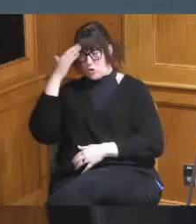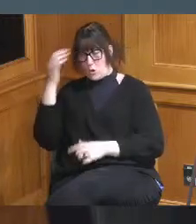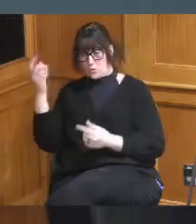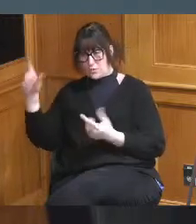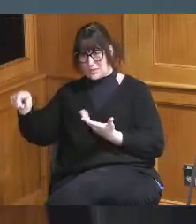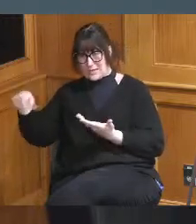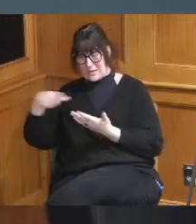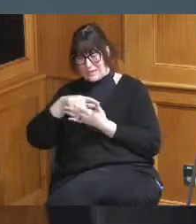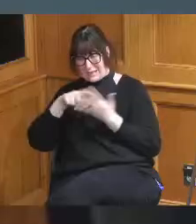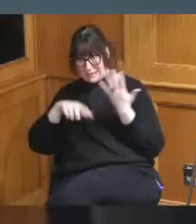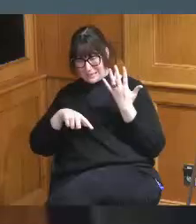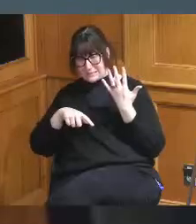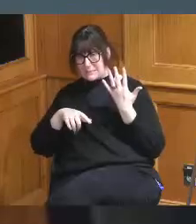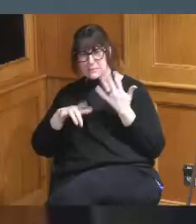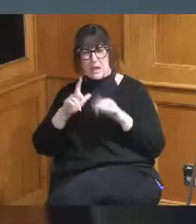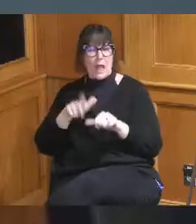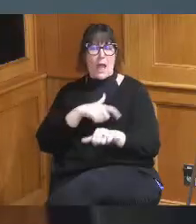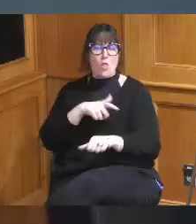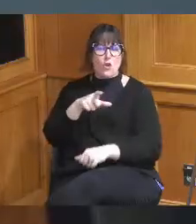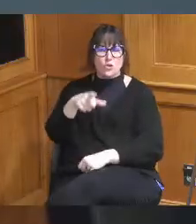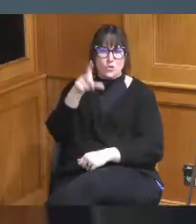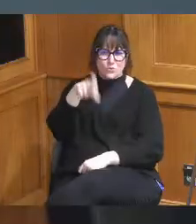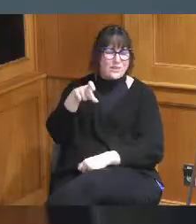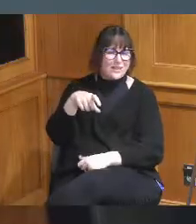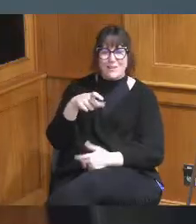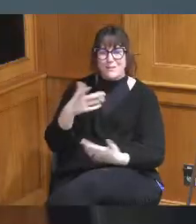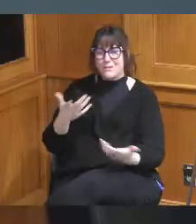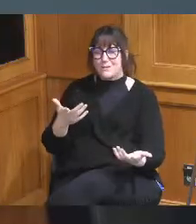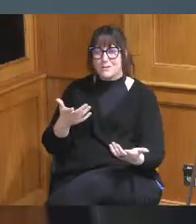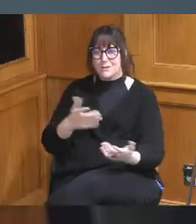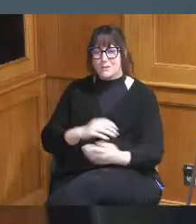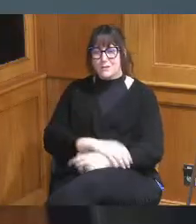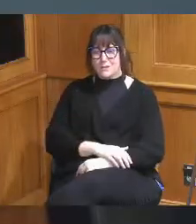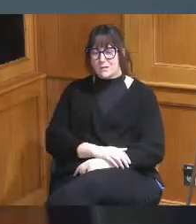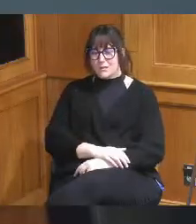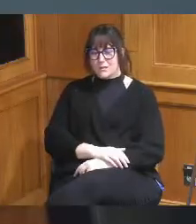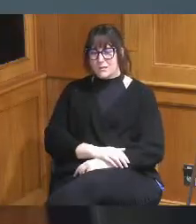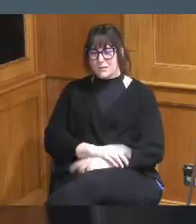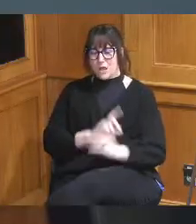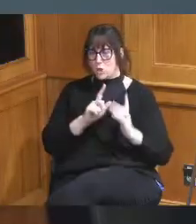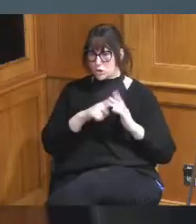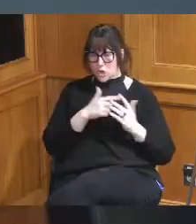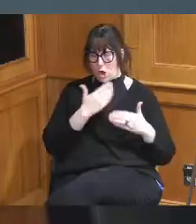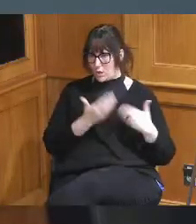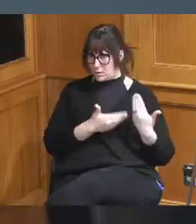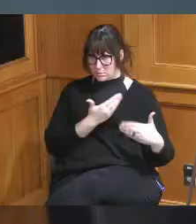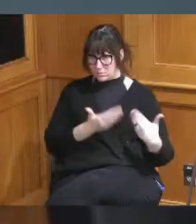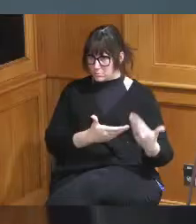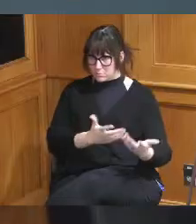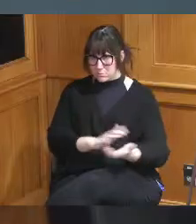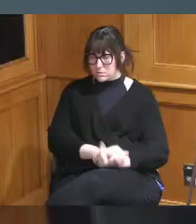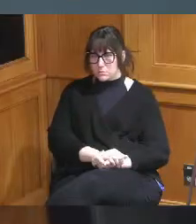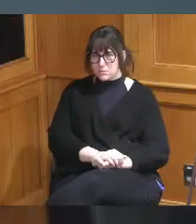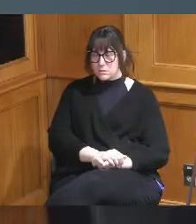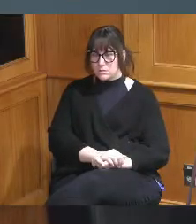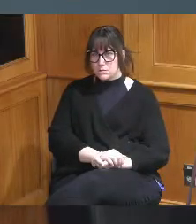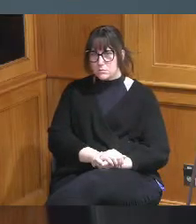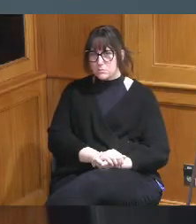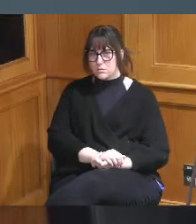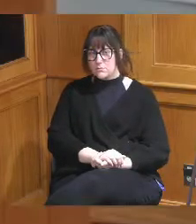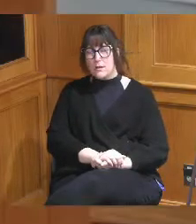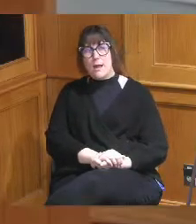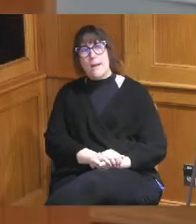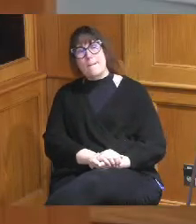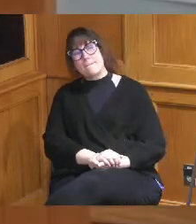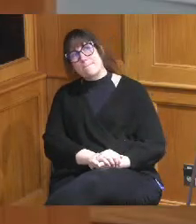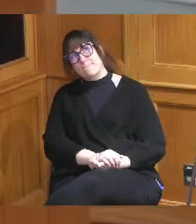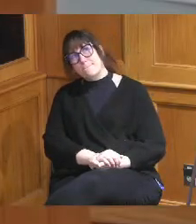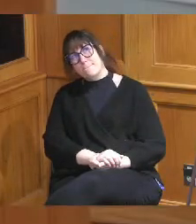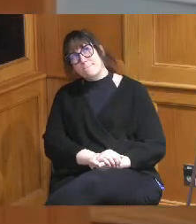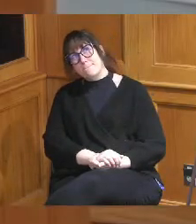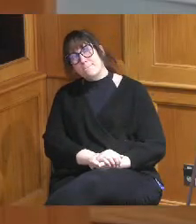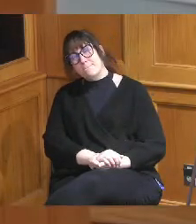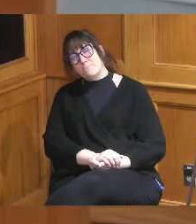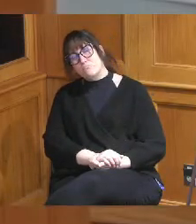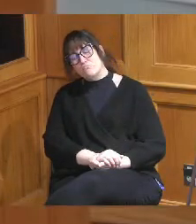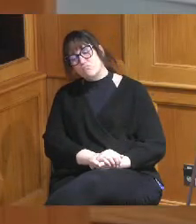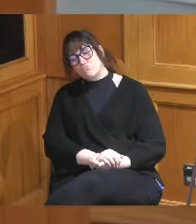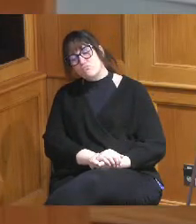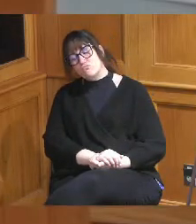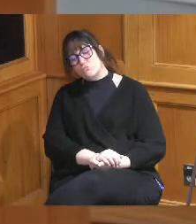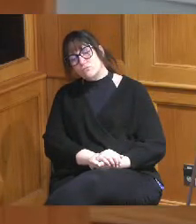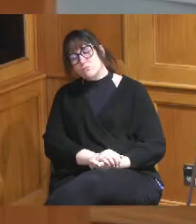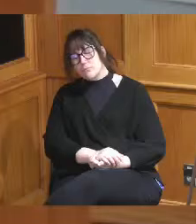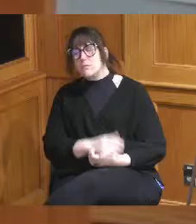need how long do you meet about that I mean but start moving on it it's you know I do appreciate